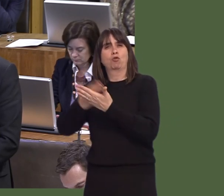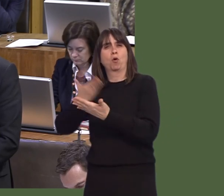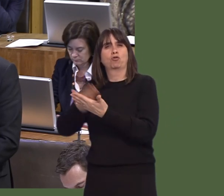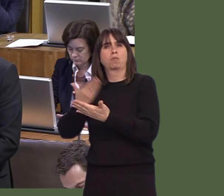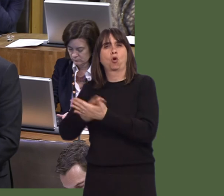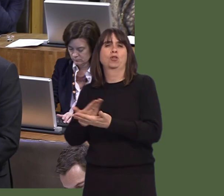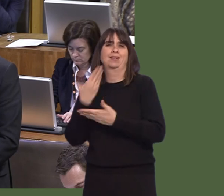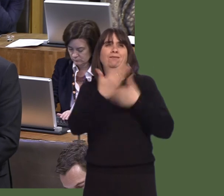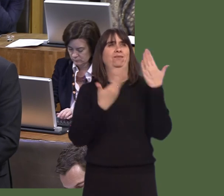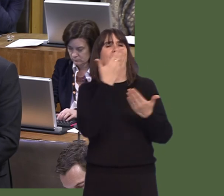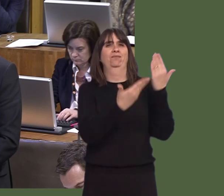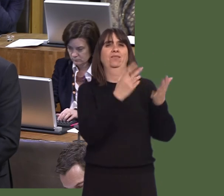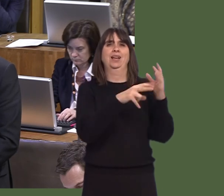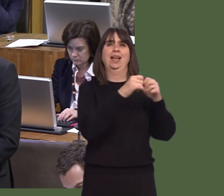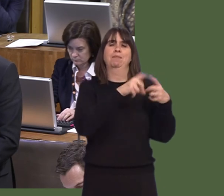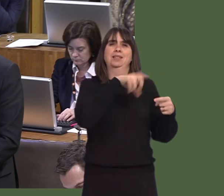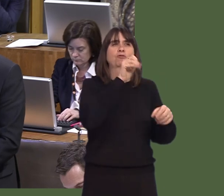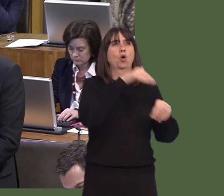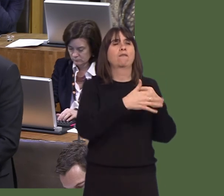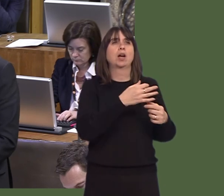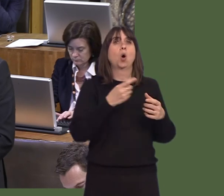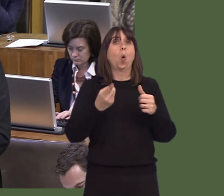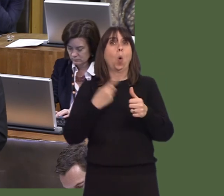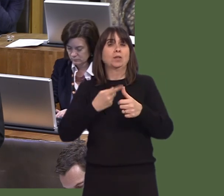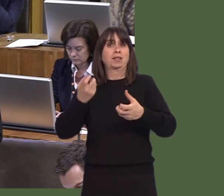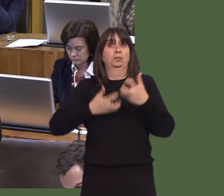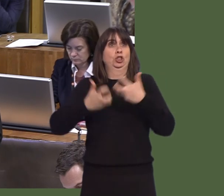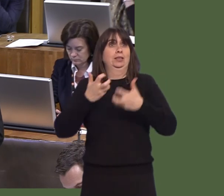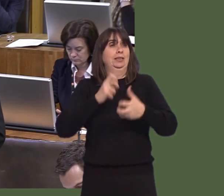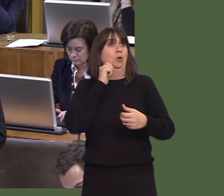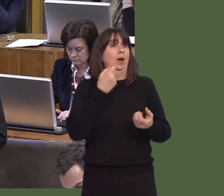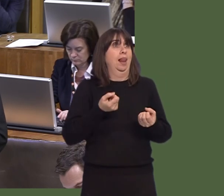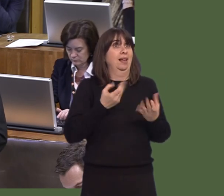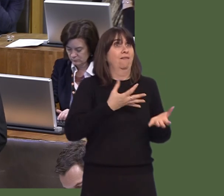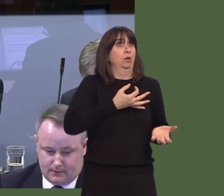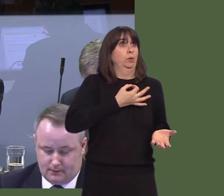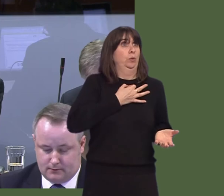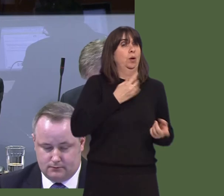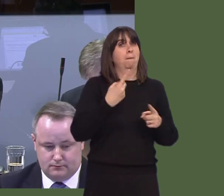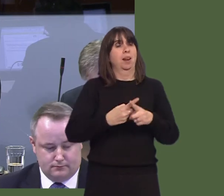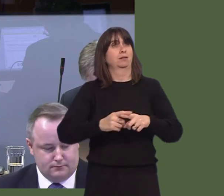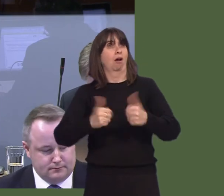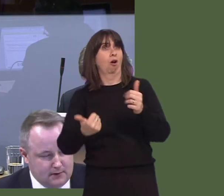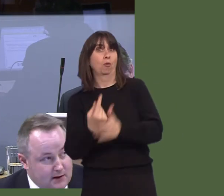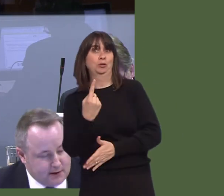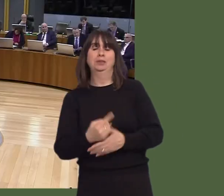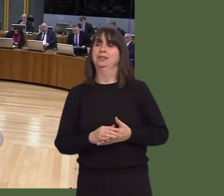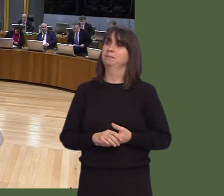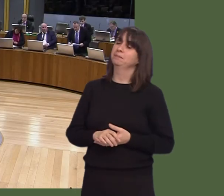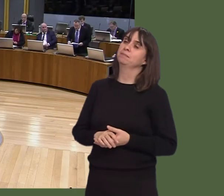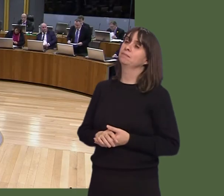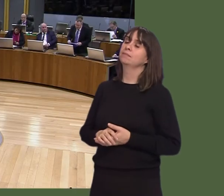Will the First Minister provide an update on Welsh Government plans to enhance educational